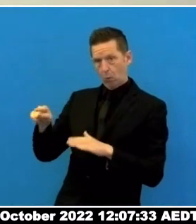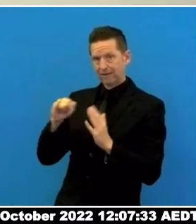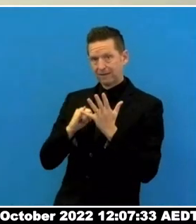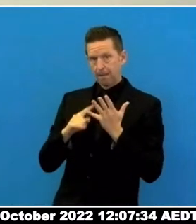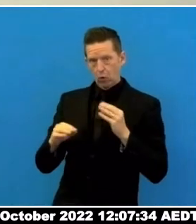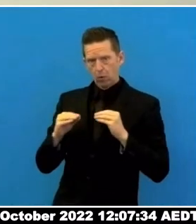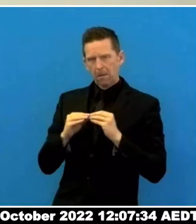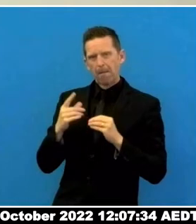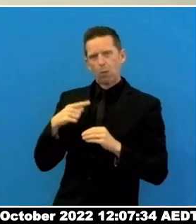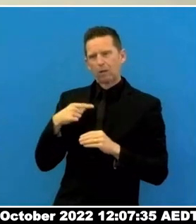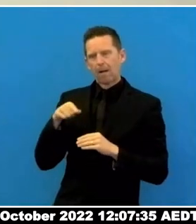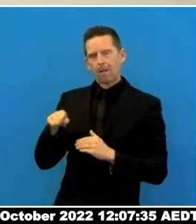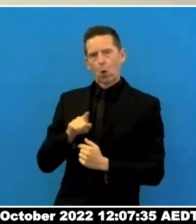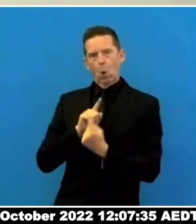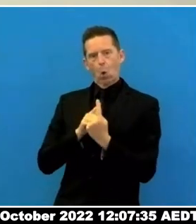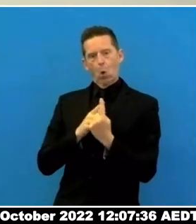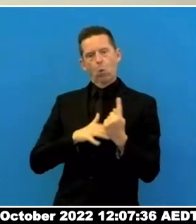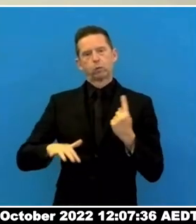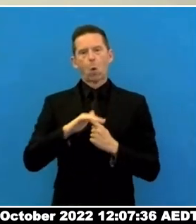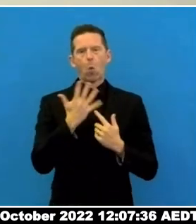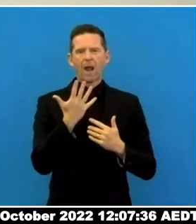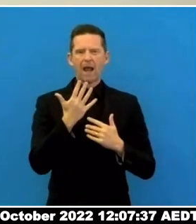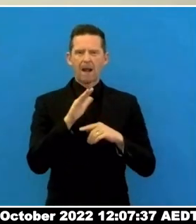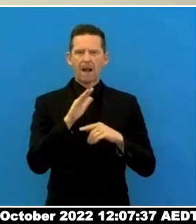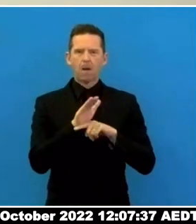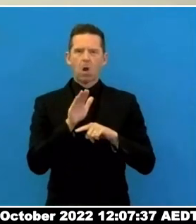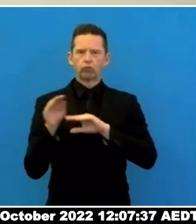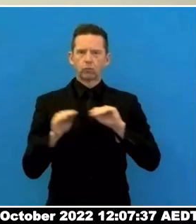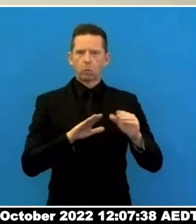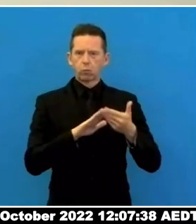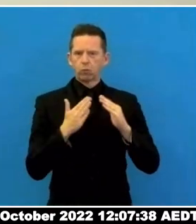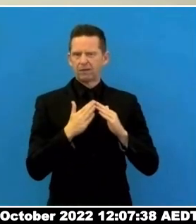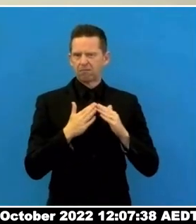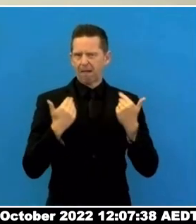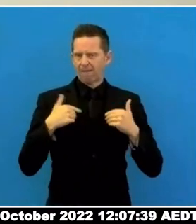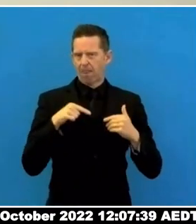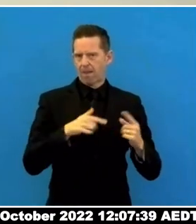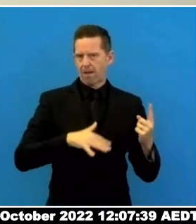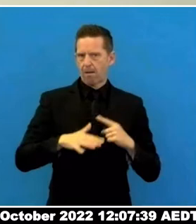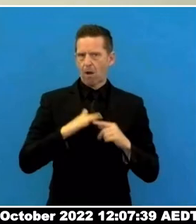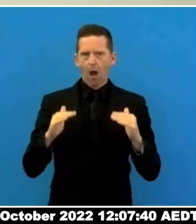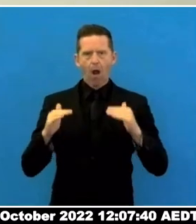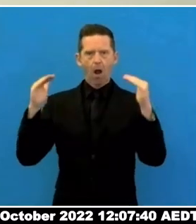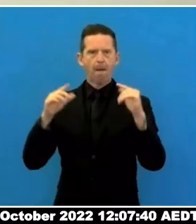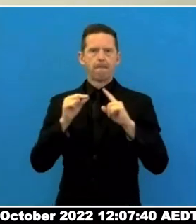closest to the communities that we support. So those areas have high refugee settlement